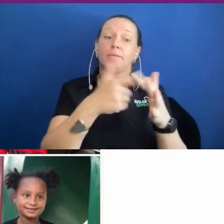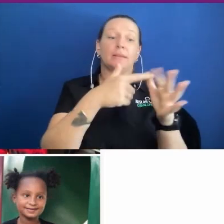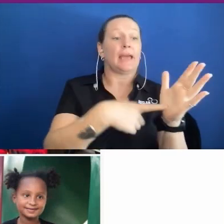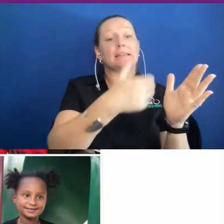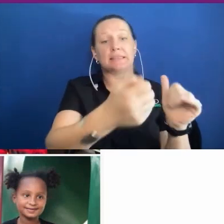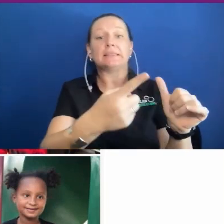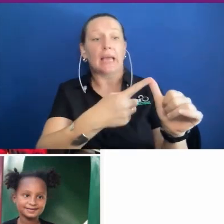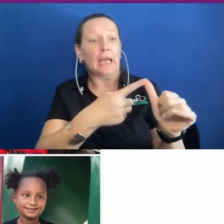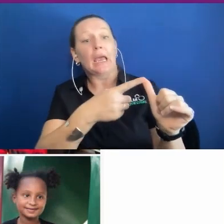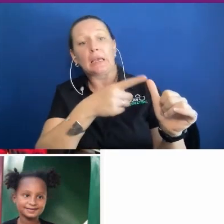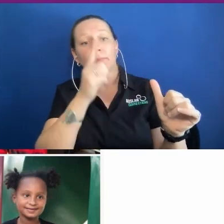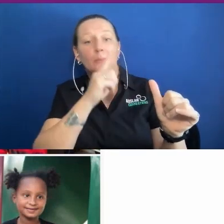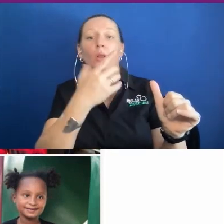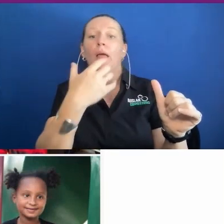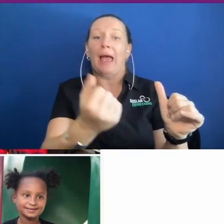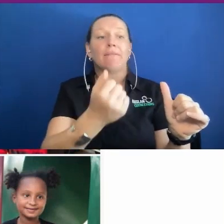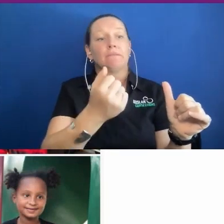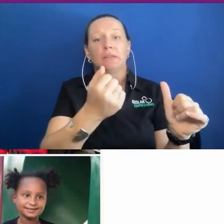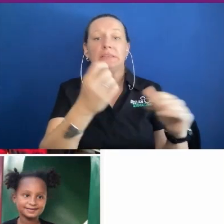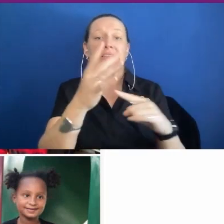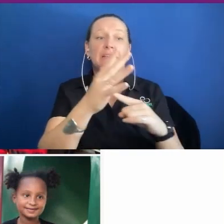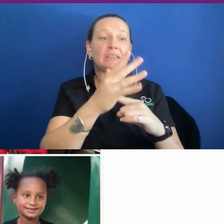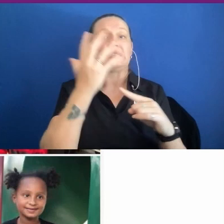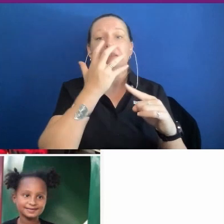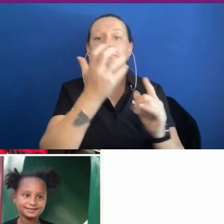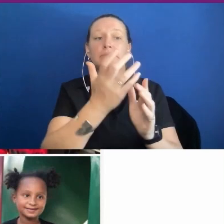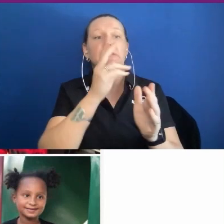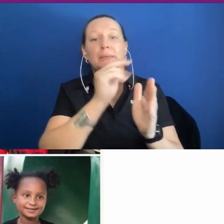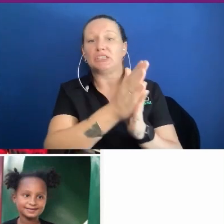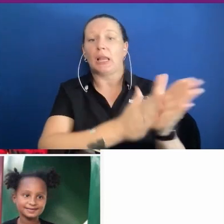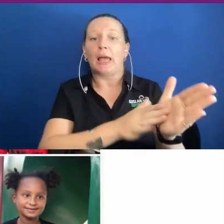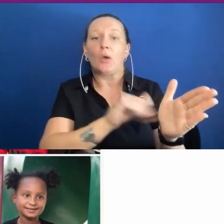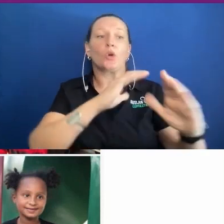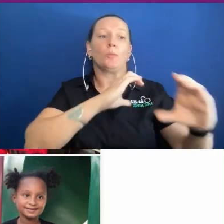delay or significant communication delay. It doesn't really provide enough nuance to understand